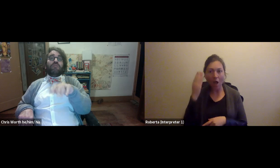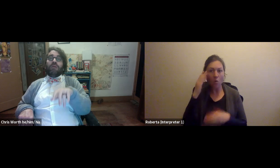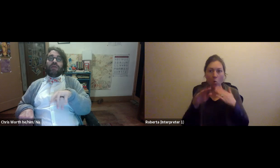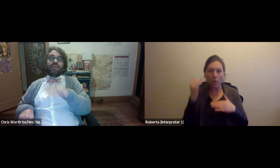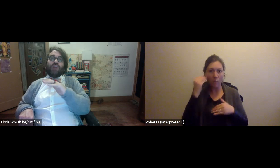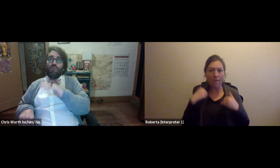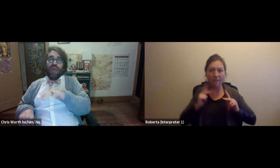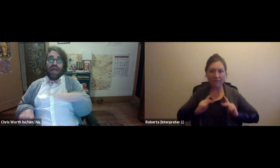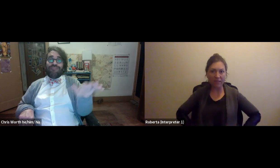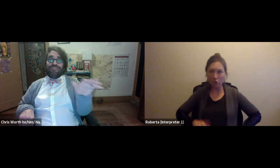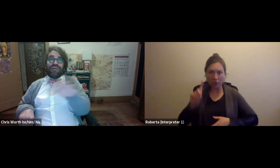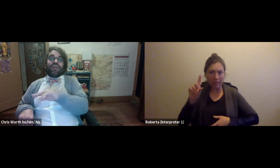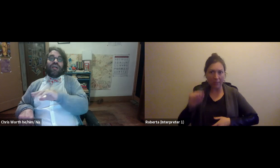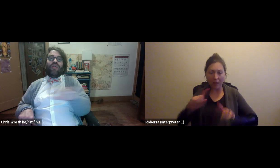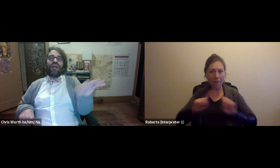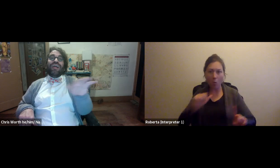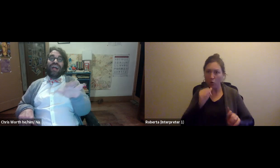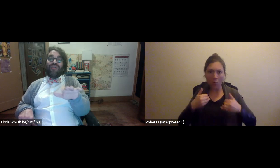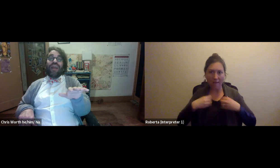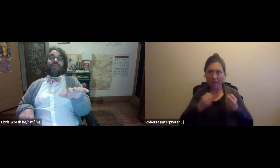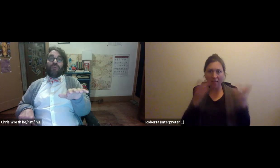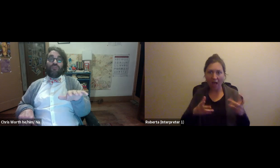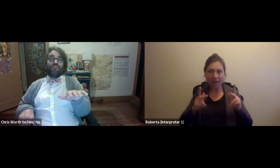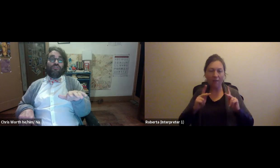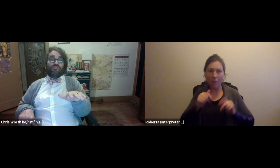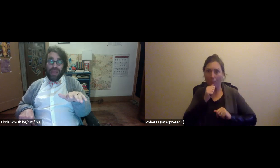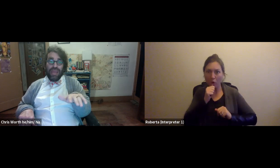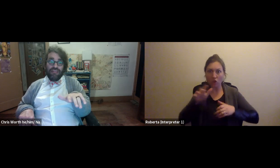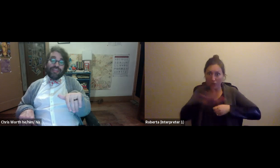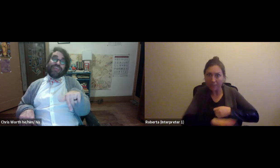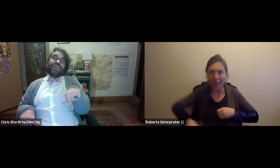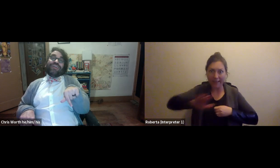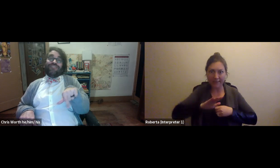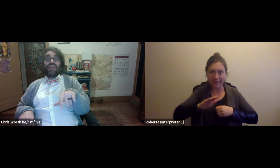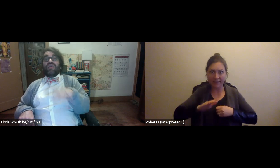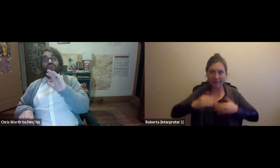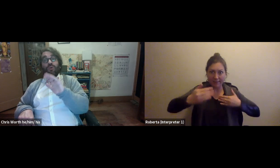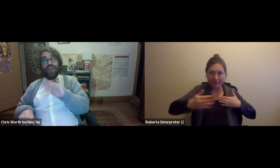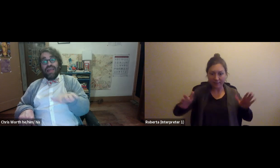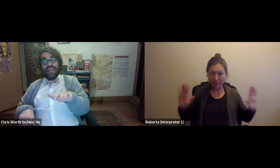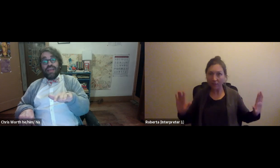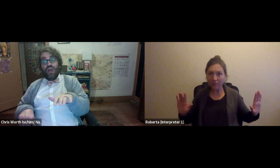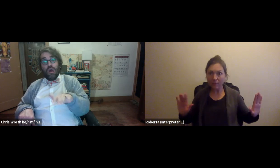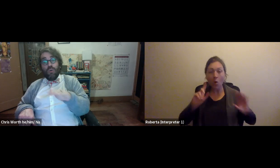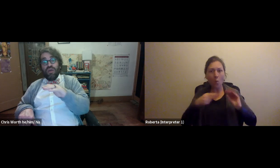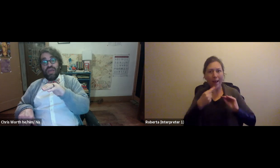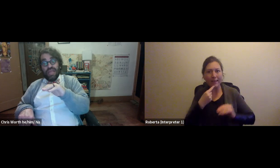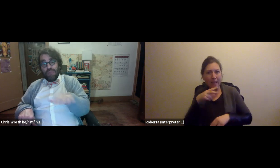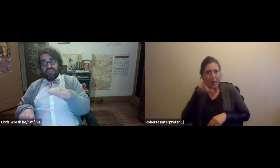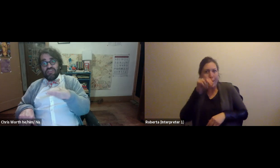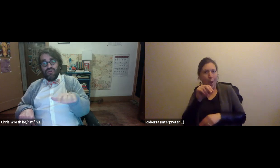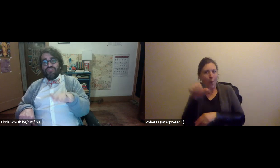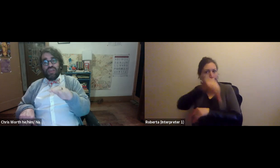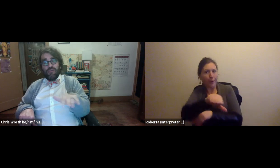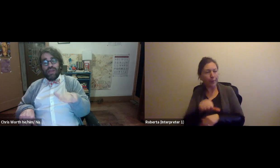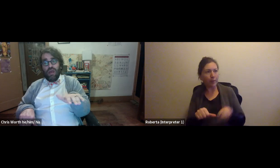but we don't have a lot of personal space, right. So when I said no, he wasn't used to hearing no.